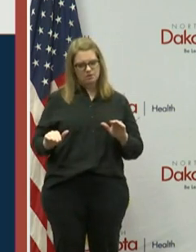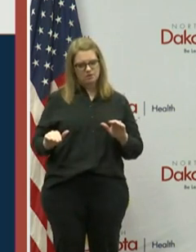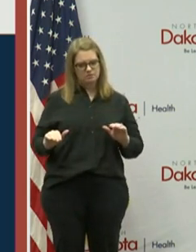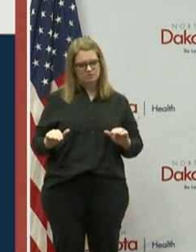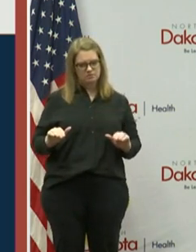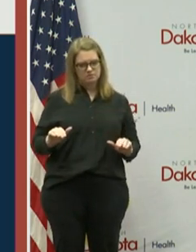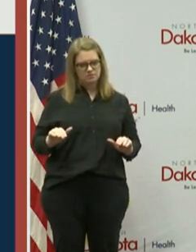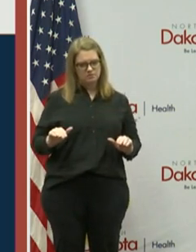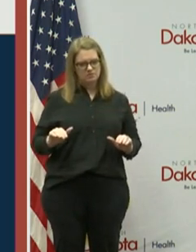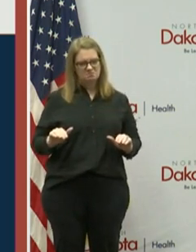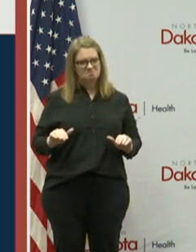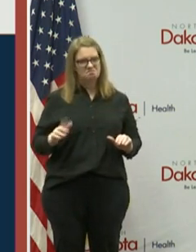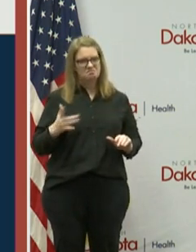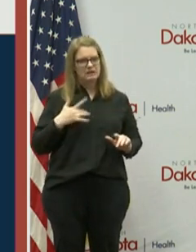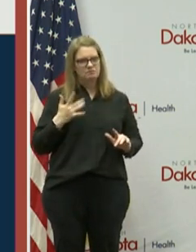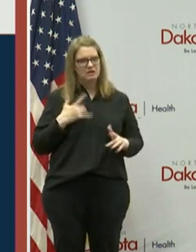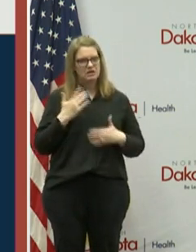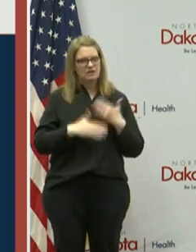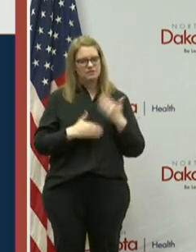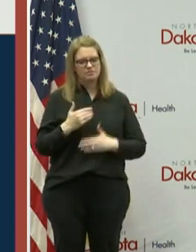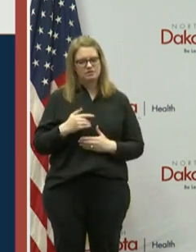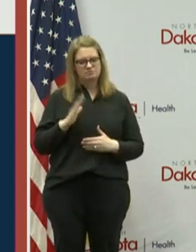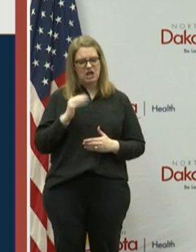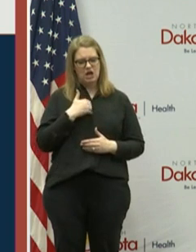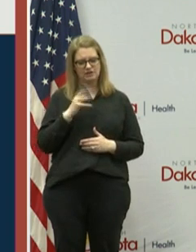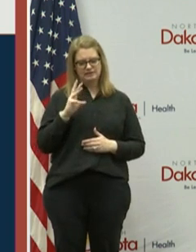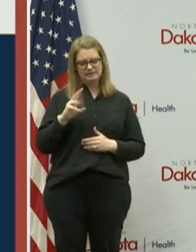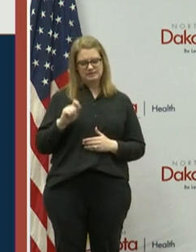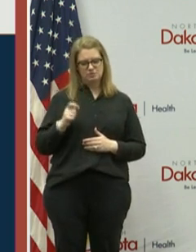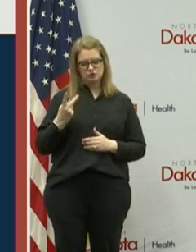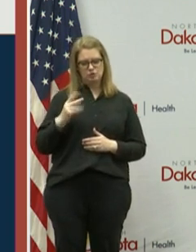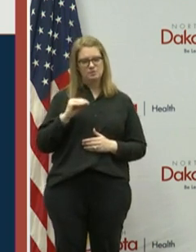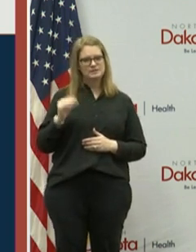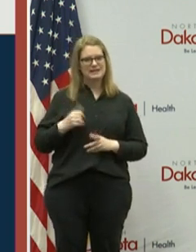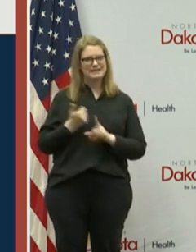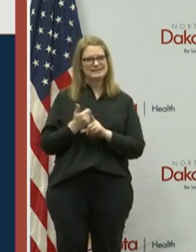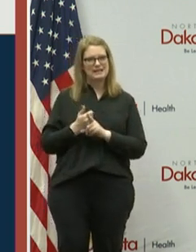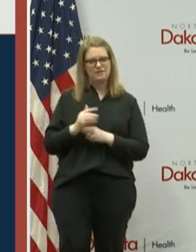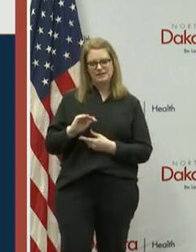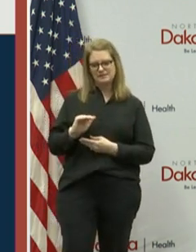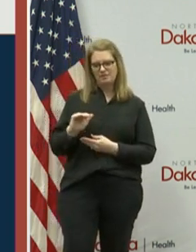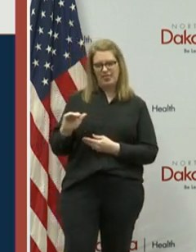THE RIGHT-HAND SIDE, WE COVERED HOSPITALS AND PPP AND HERE IN THE LOWER HALF ONE, THIS IS